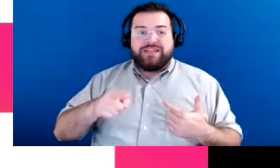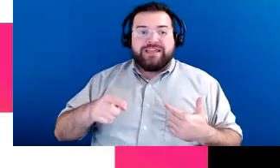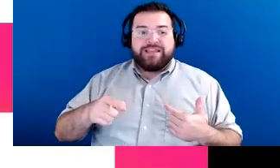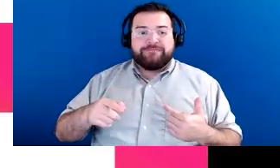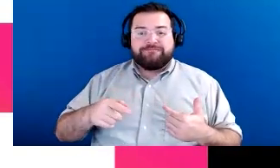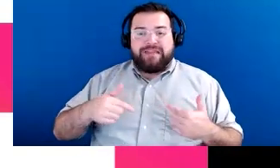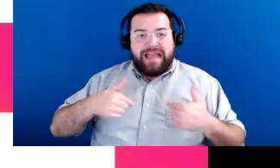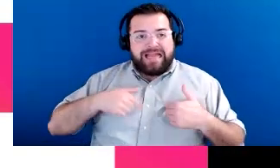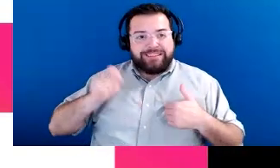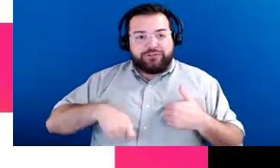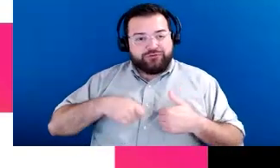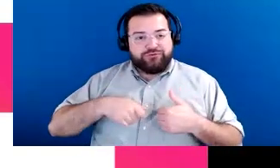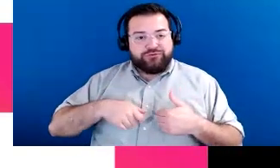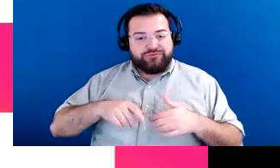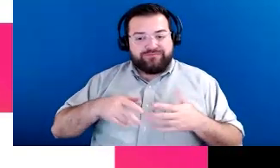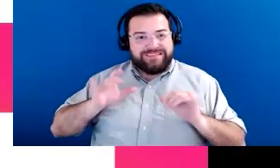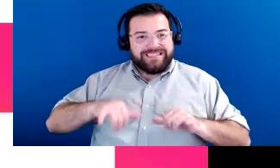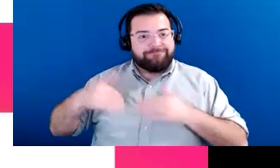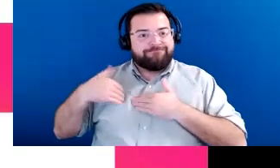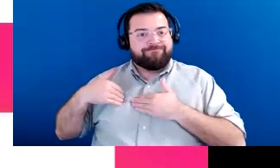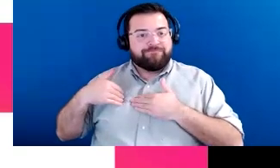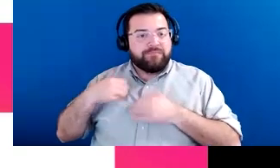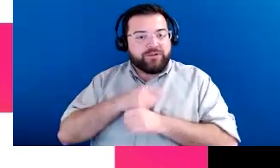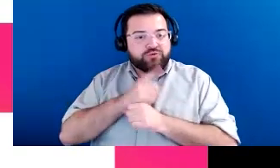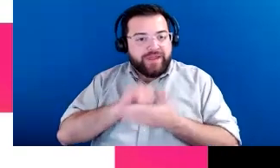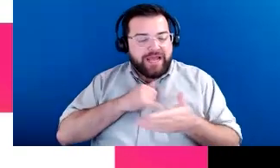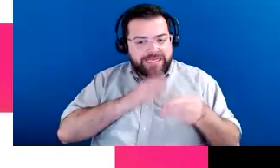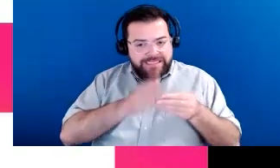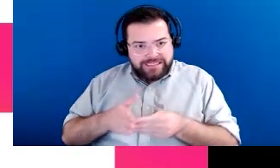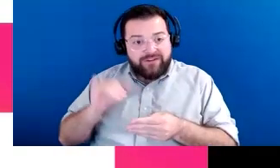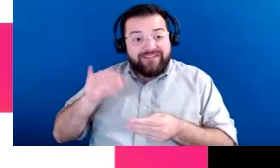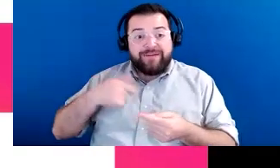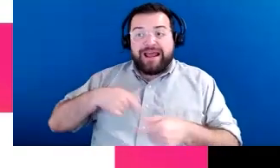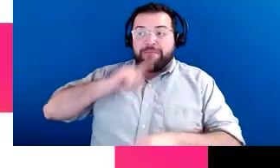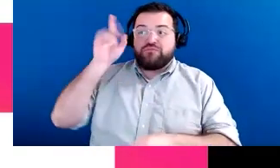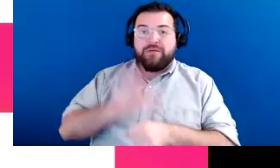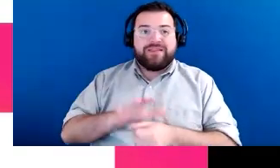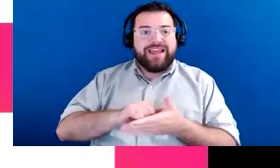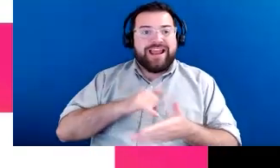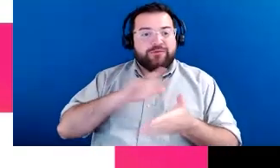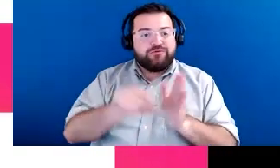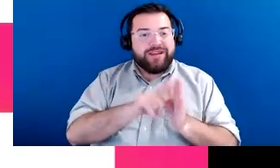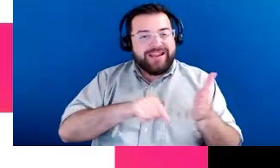So if I promise students that I will grade their work within a week, I try my best to do that.